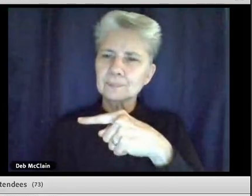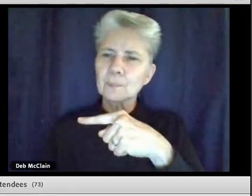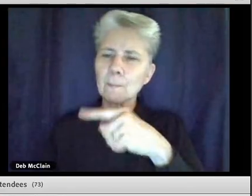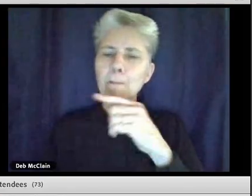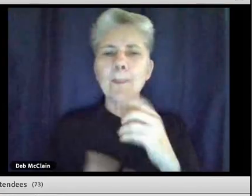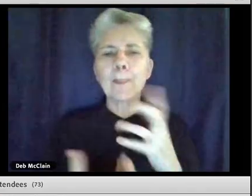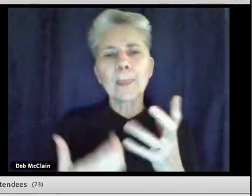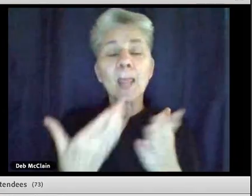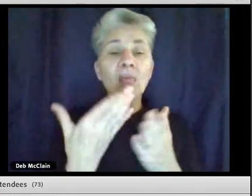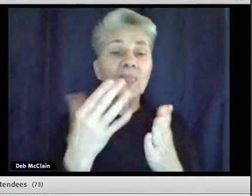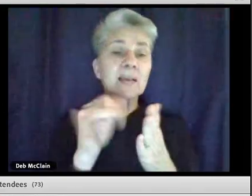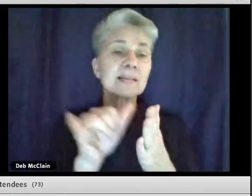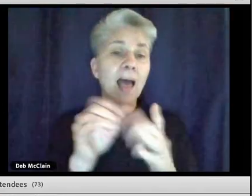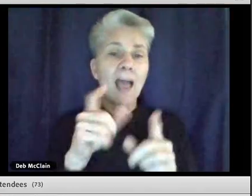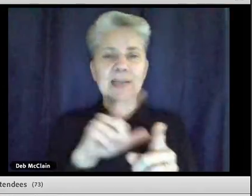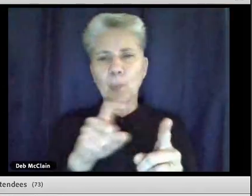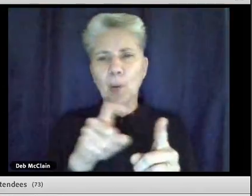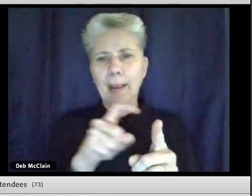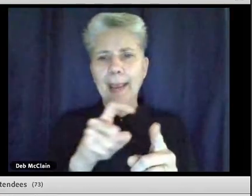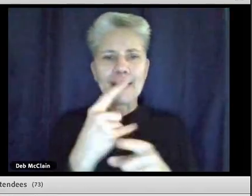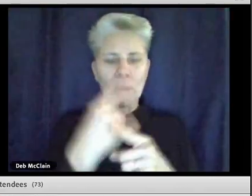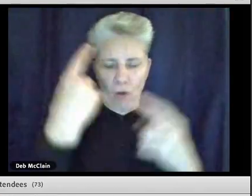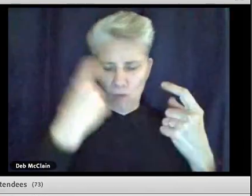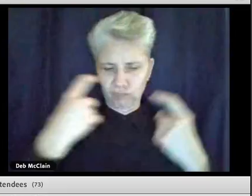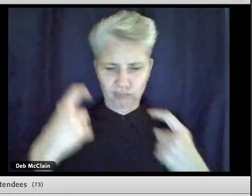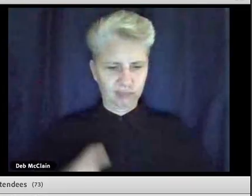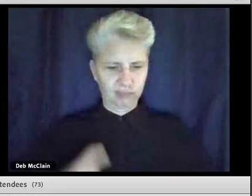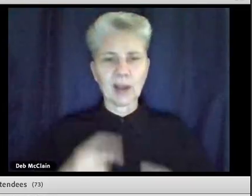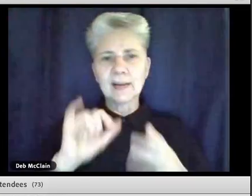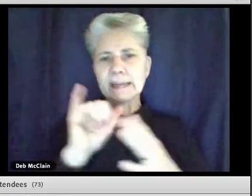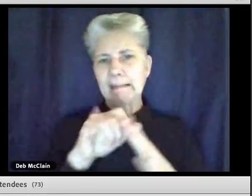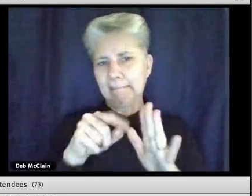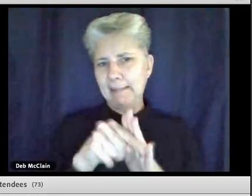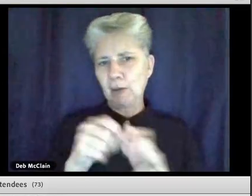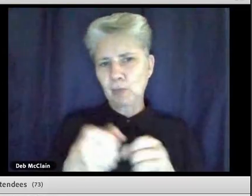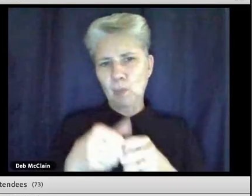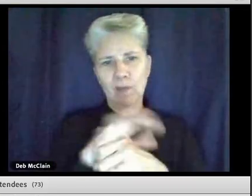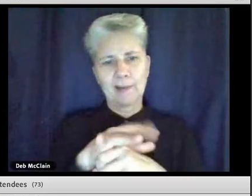and use as a graphic. And, you know, the things like spraying alcohol